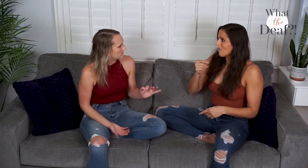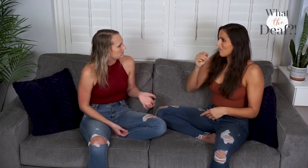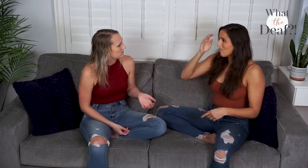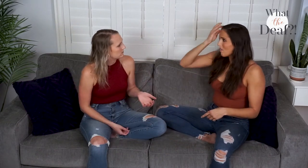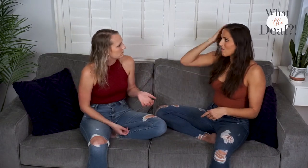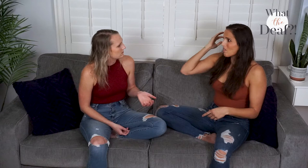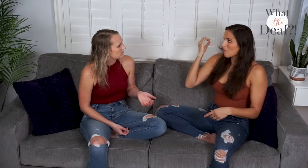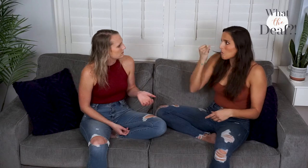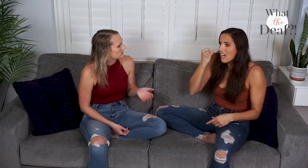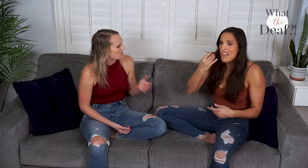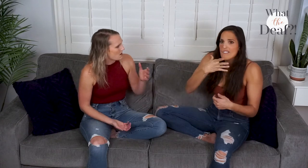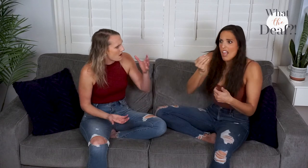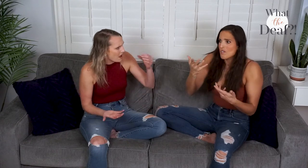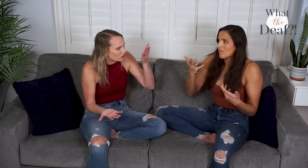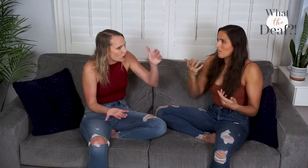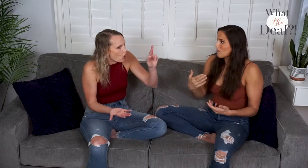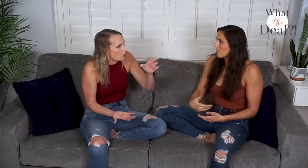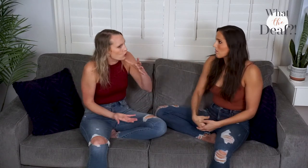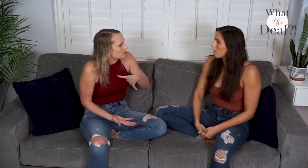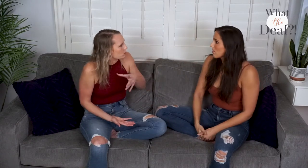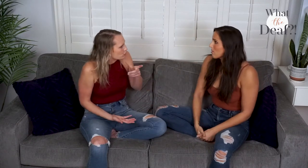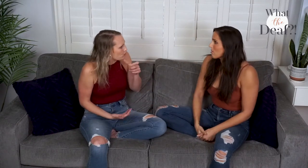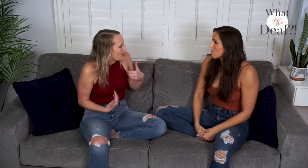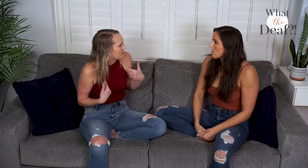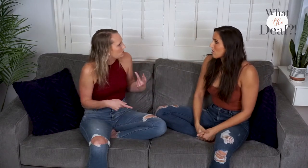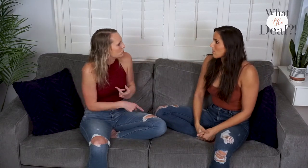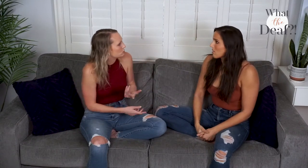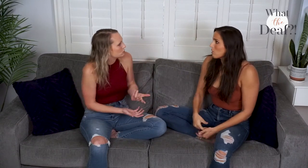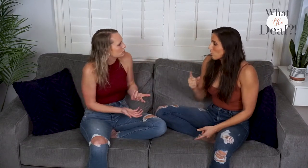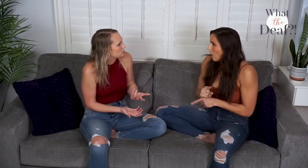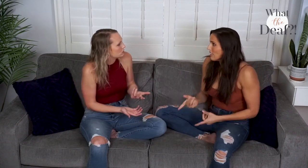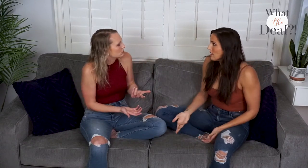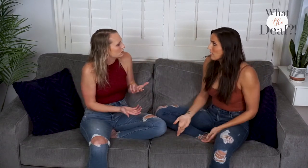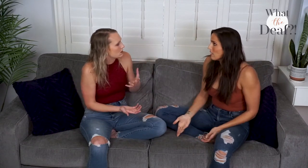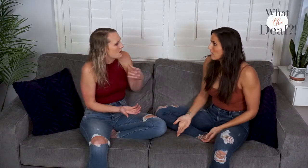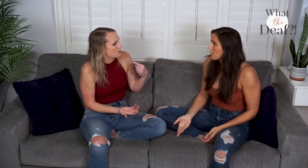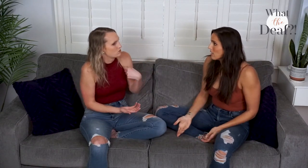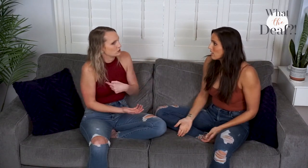Yeah, but what if? -What if! And there are women who’ve had it worse. Right!